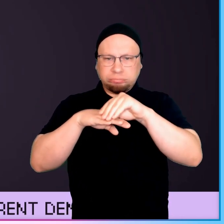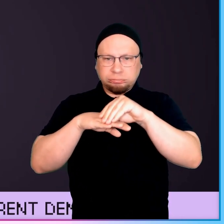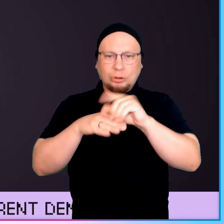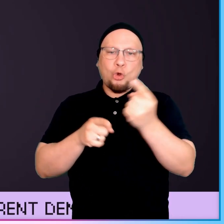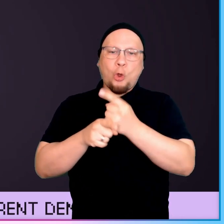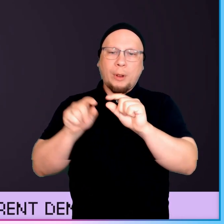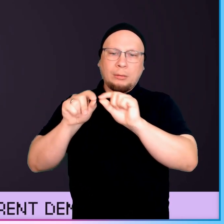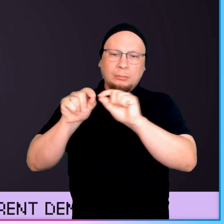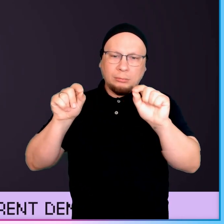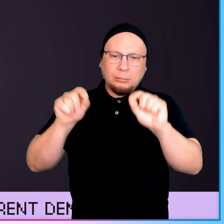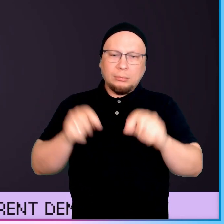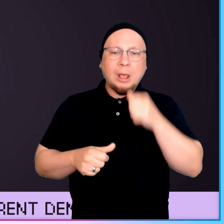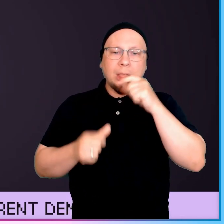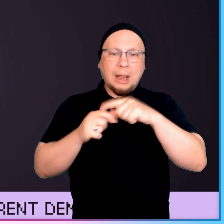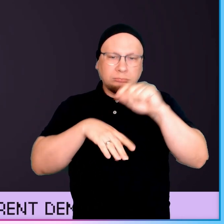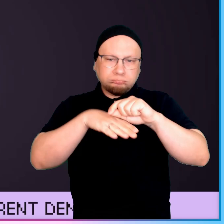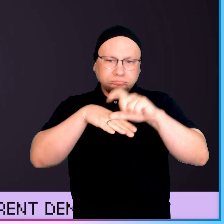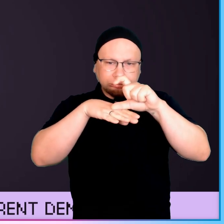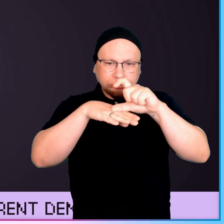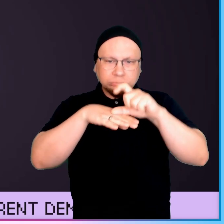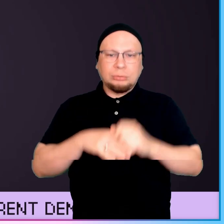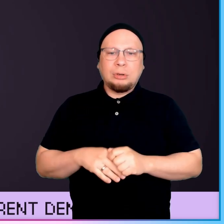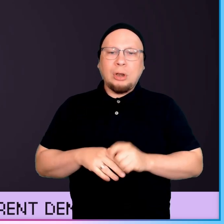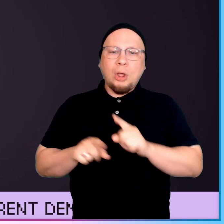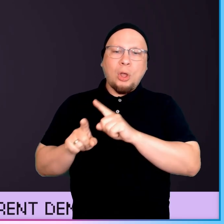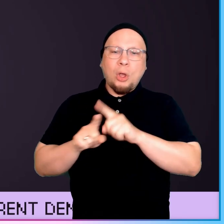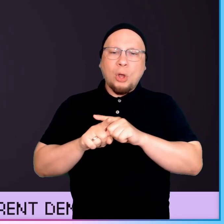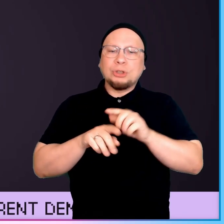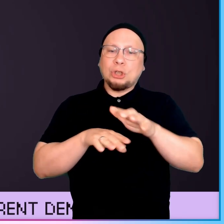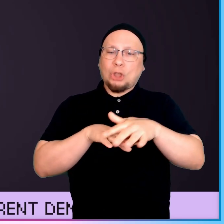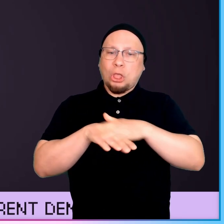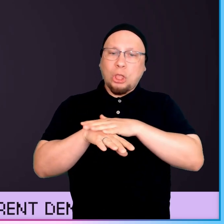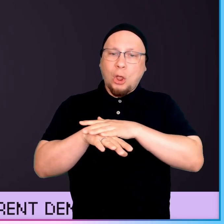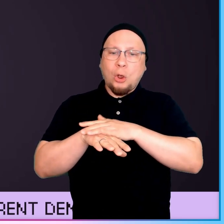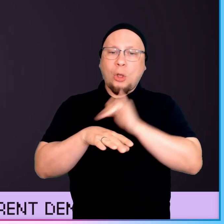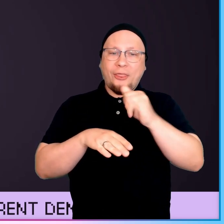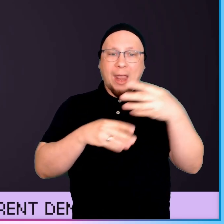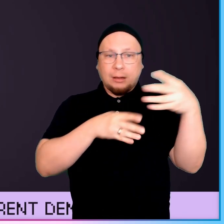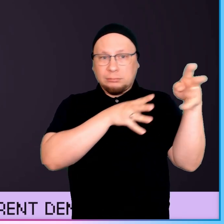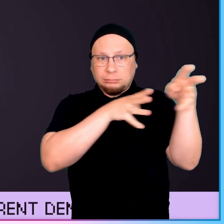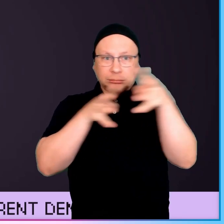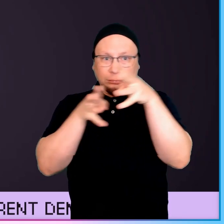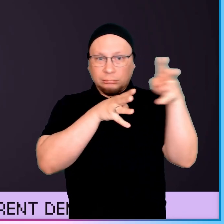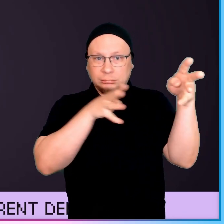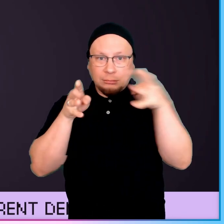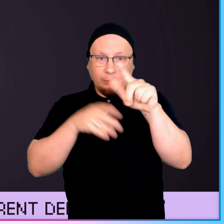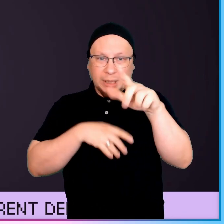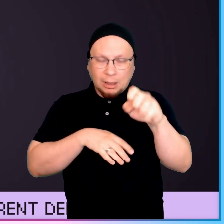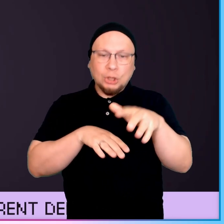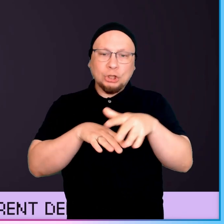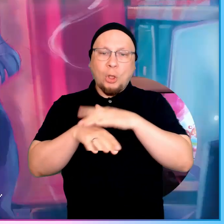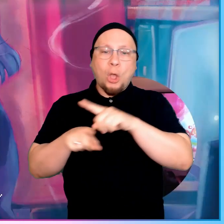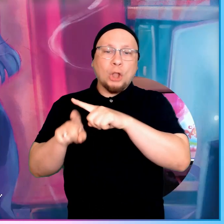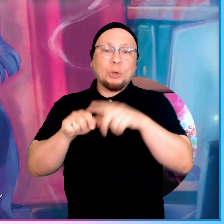a larger font size, an option to slow down video editing, and adding a way to skip the puzzles.